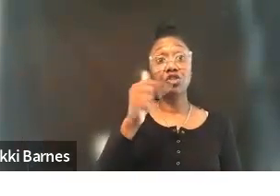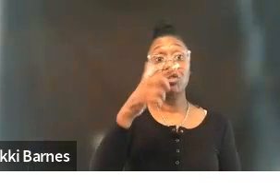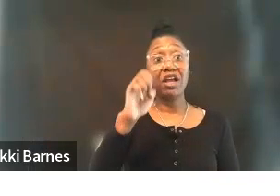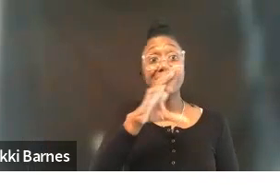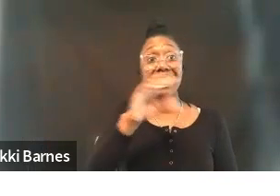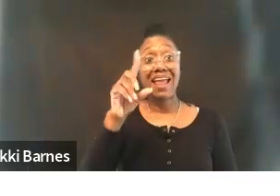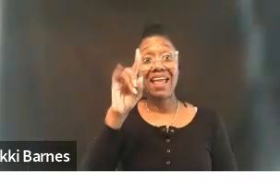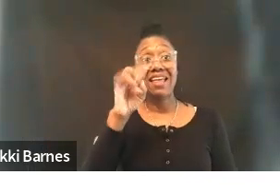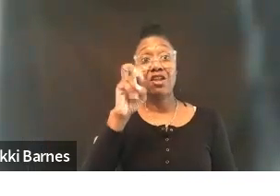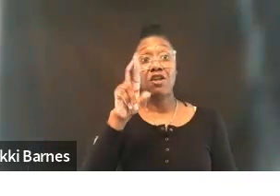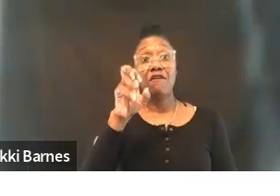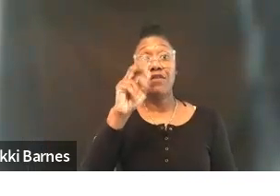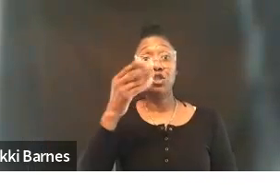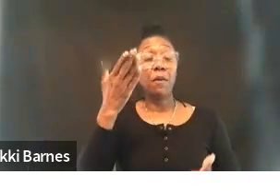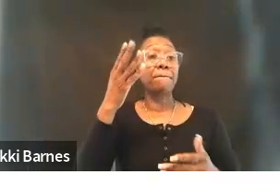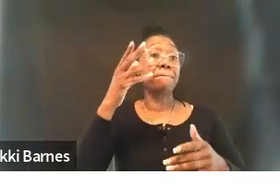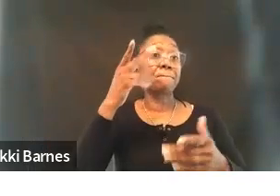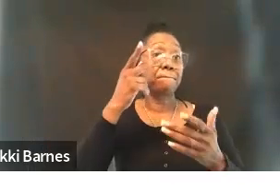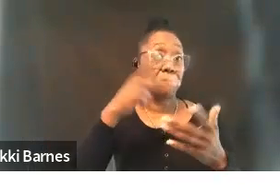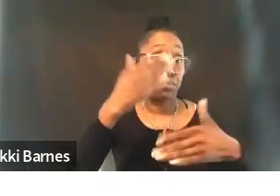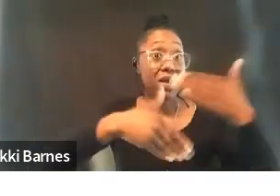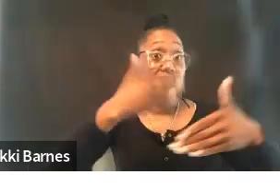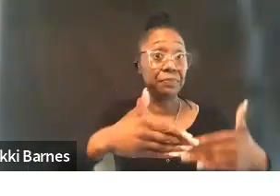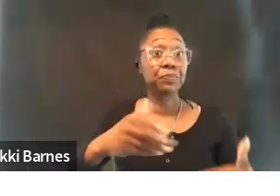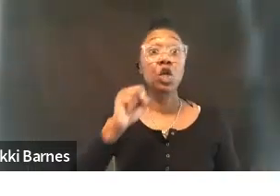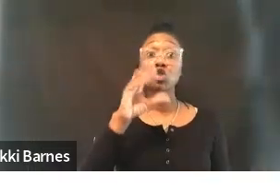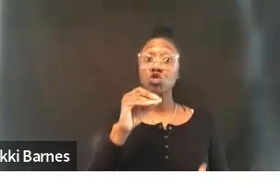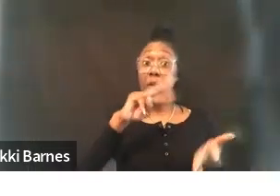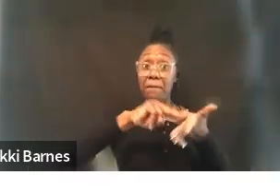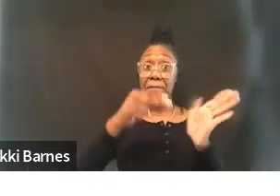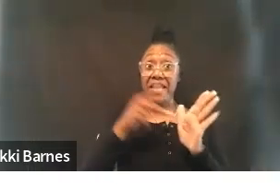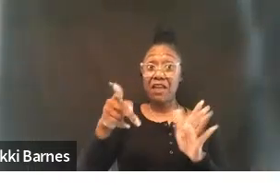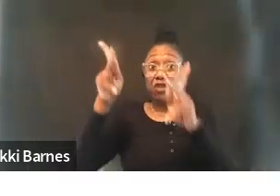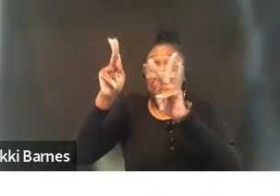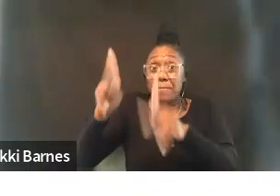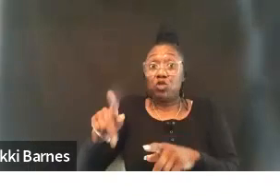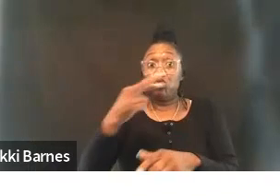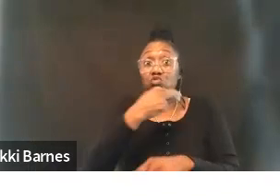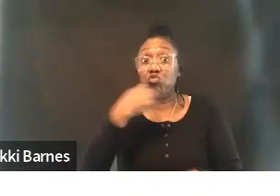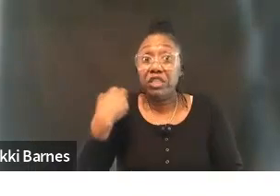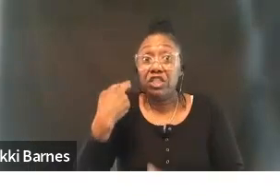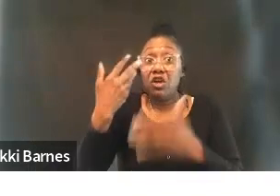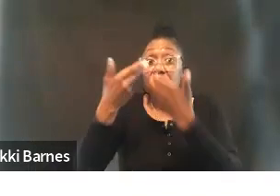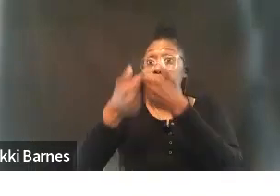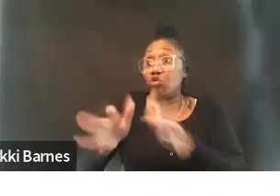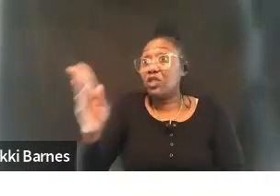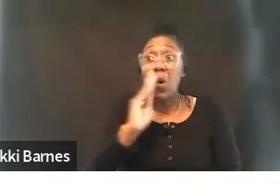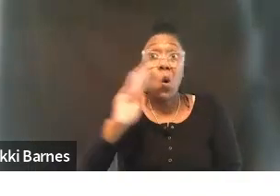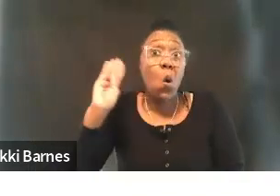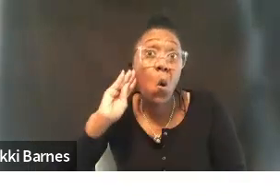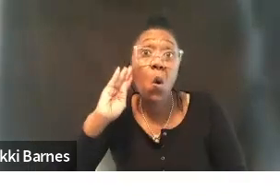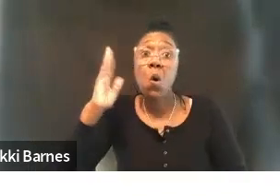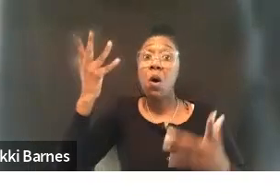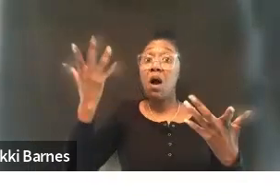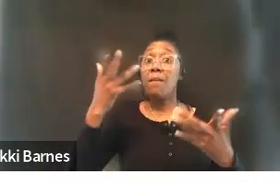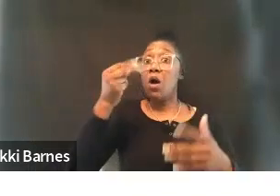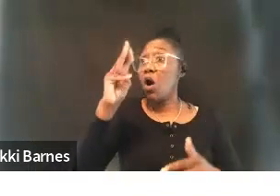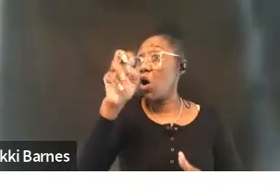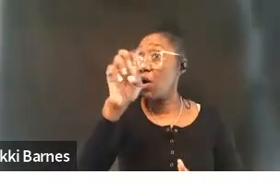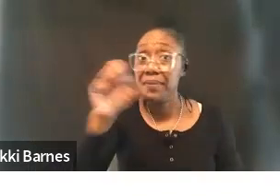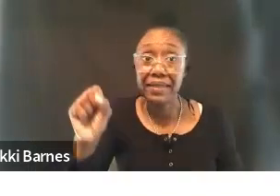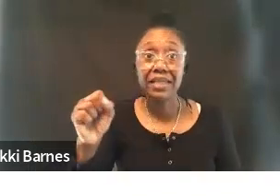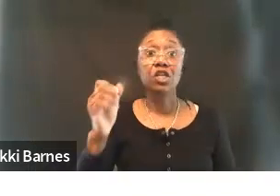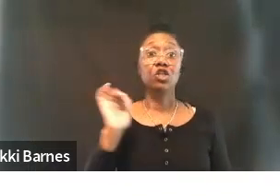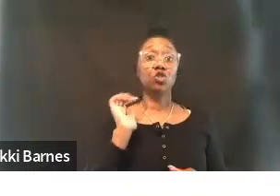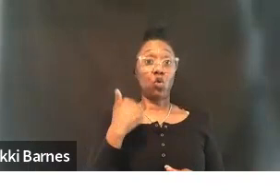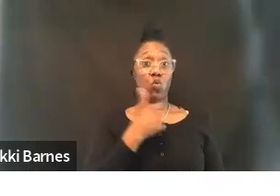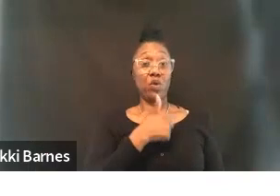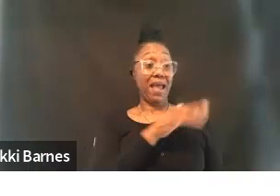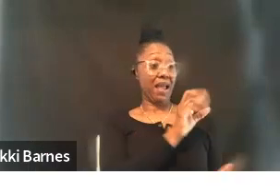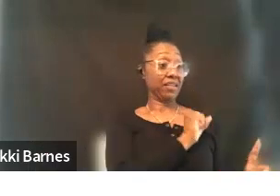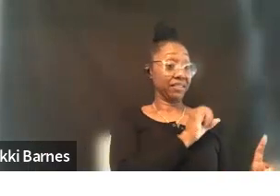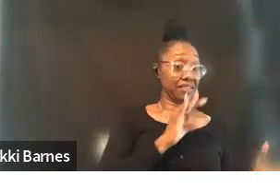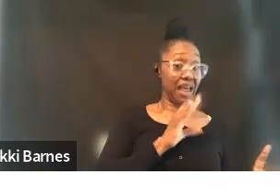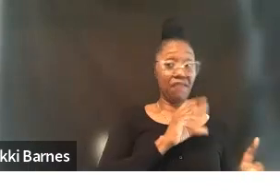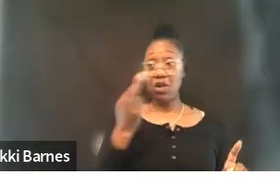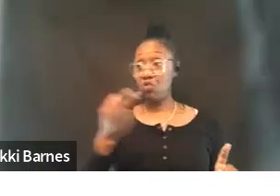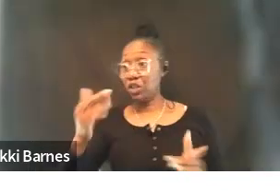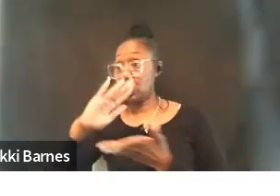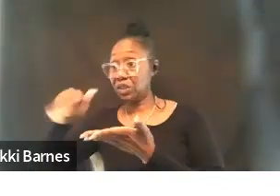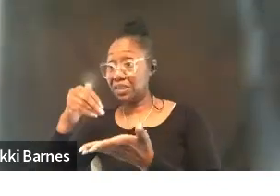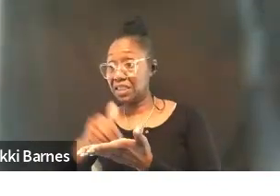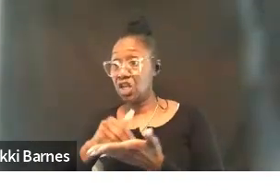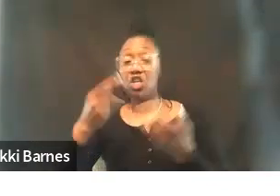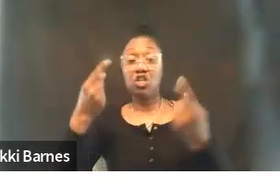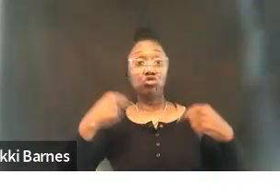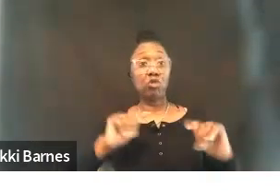We have a partnership between the district and authority and our resource center. To engage and outreach to that individual.